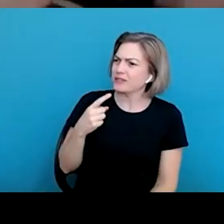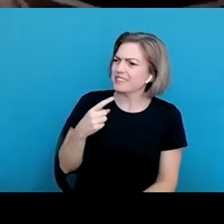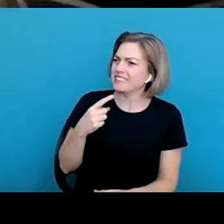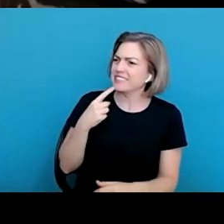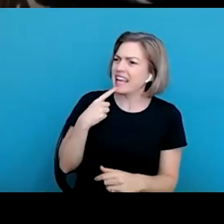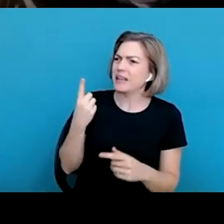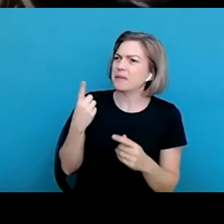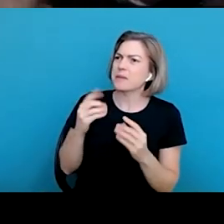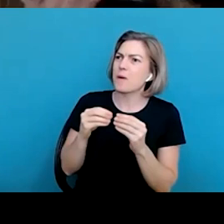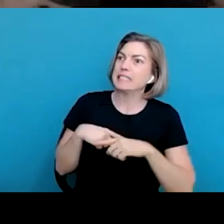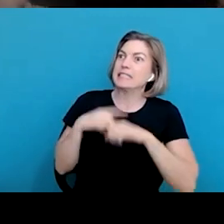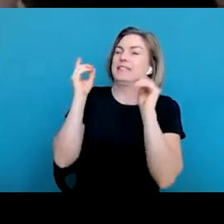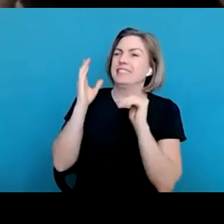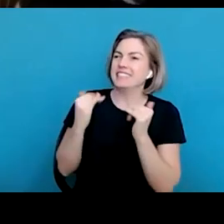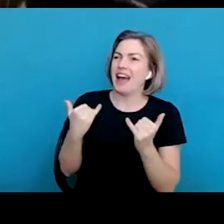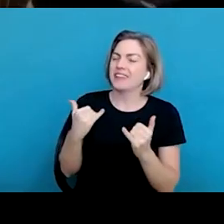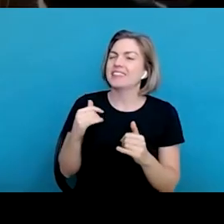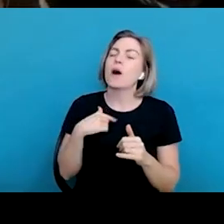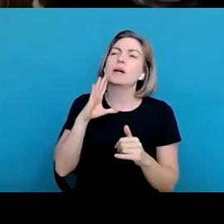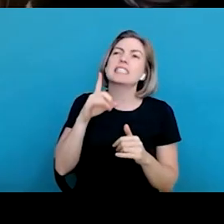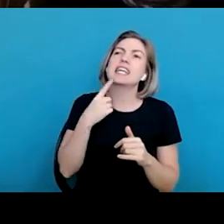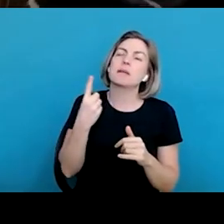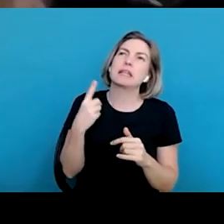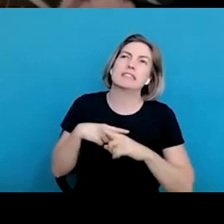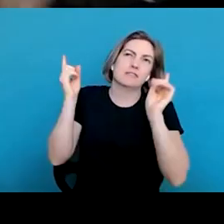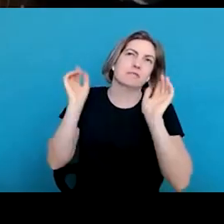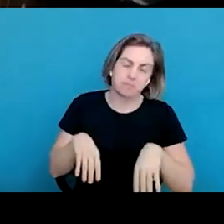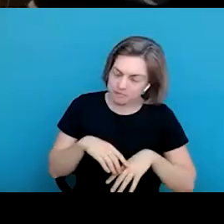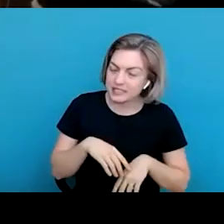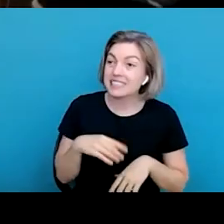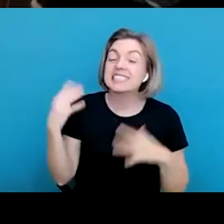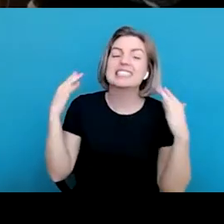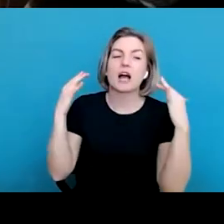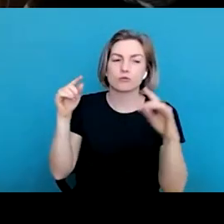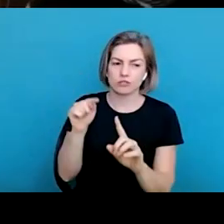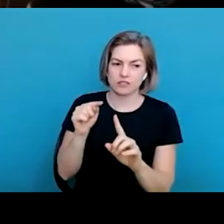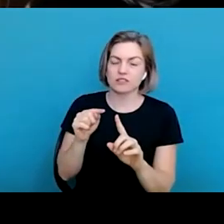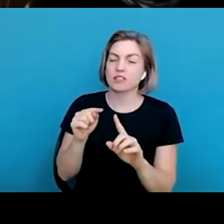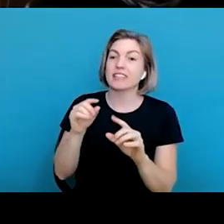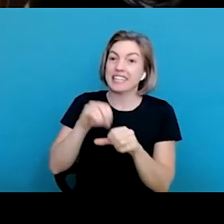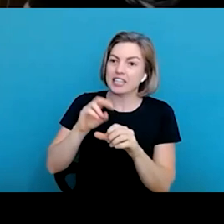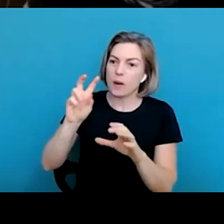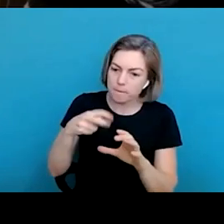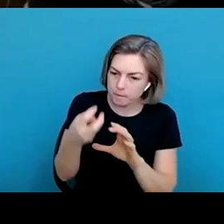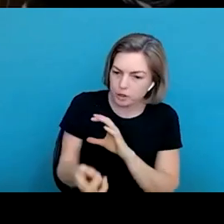I'll say something original, which is sounds. Sounds in immersive environment is amazing.